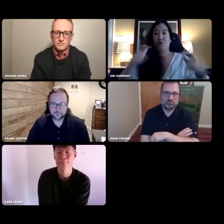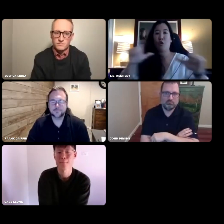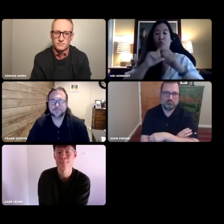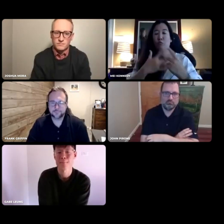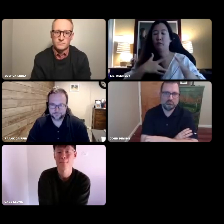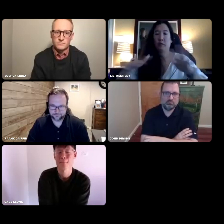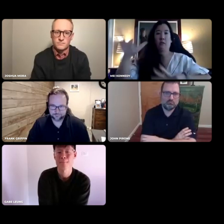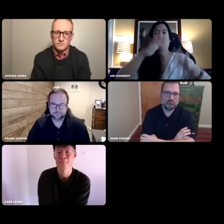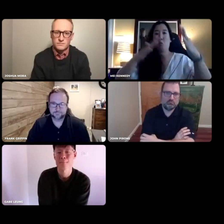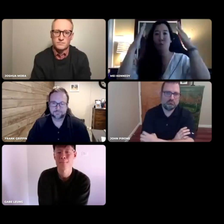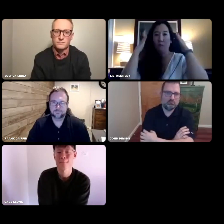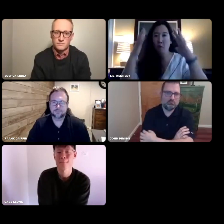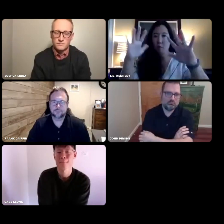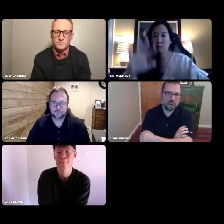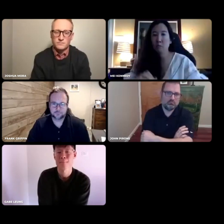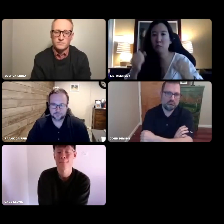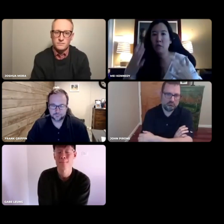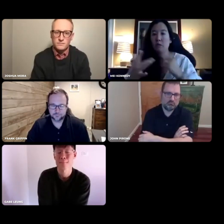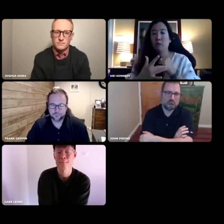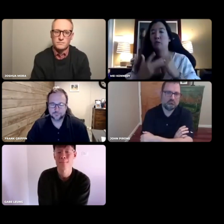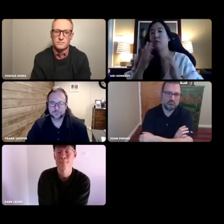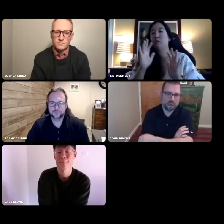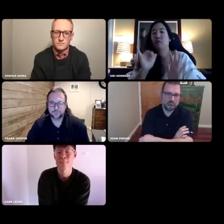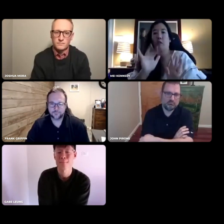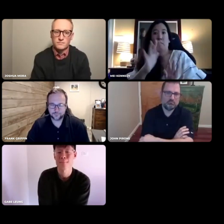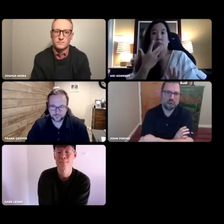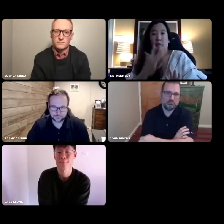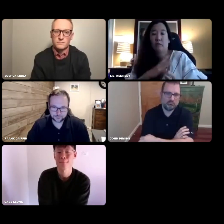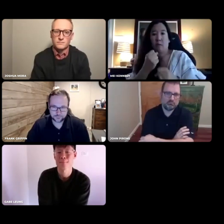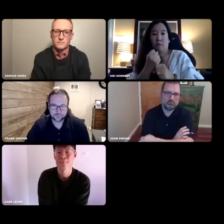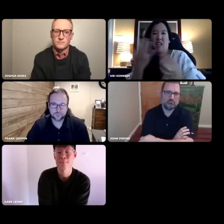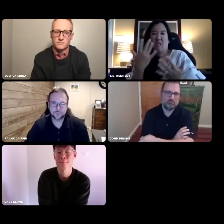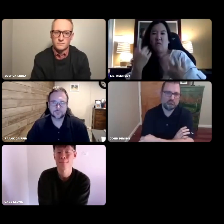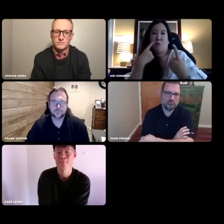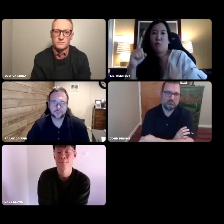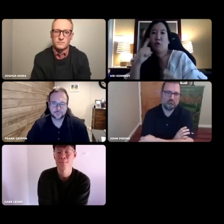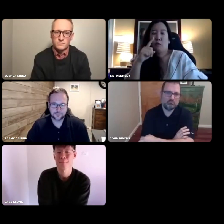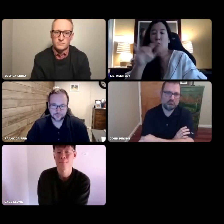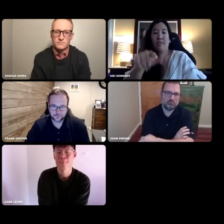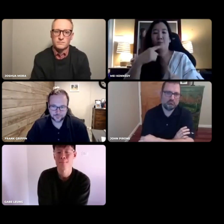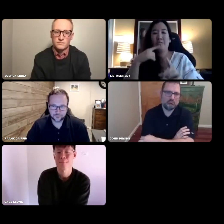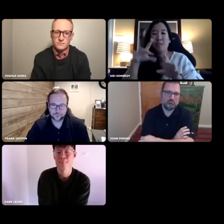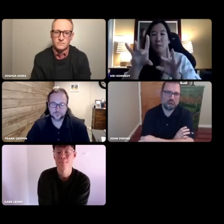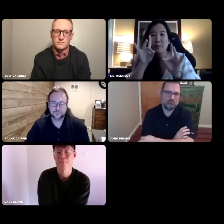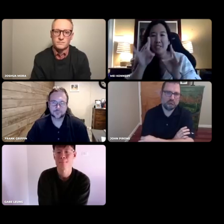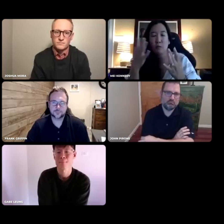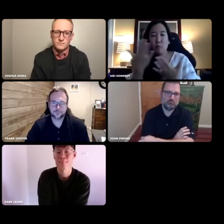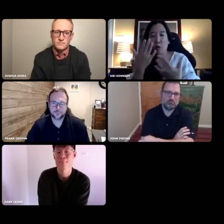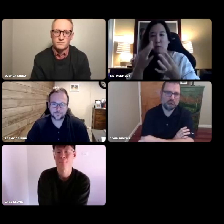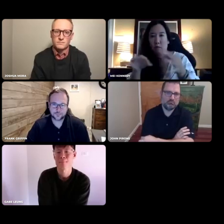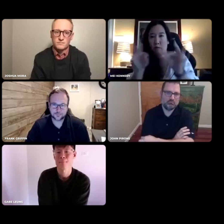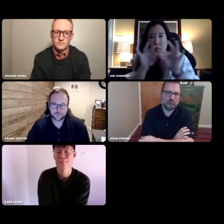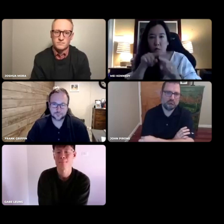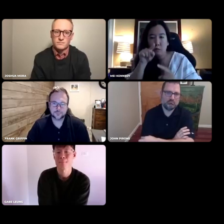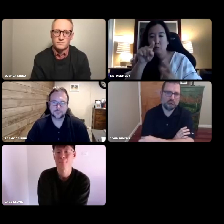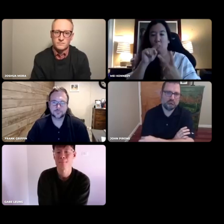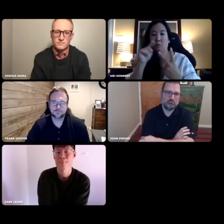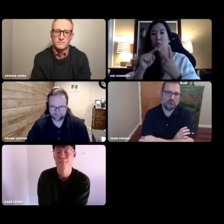Then, maybe it's not overwhelming seeing all of them at the same time.